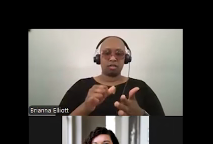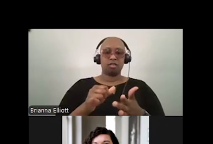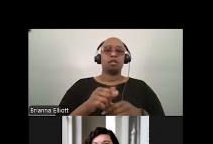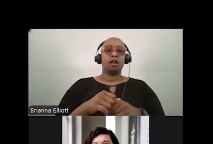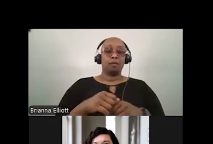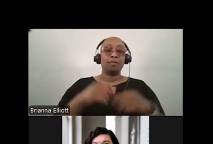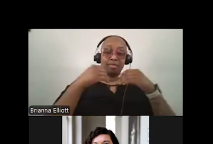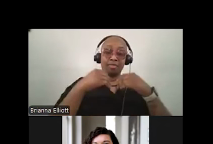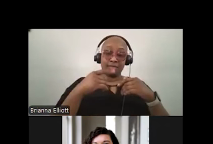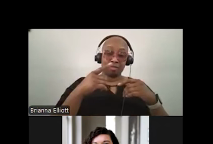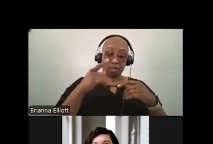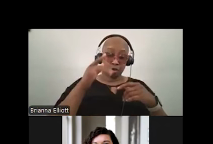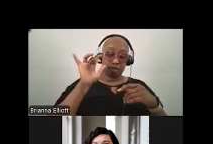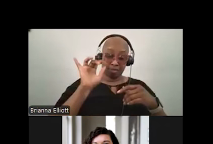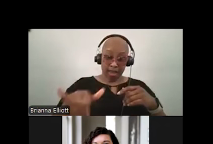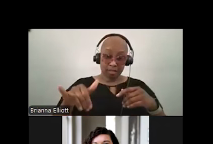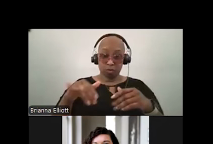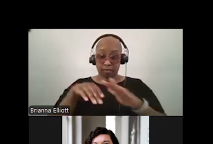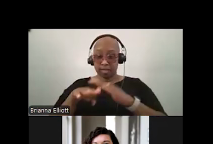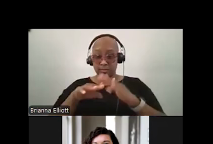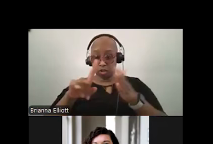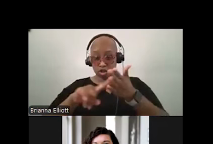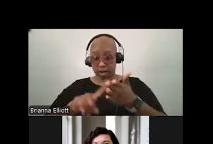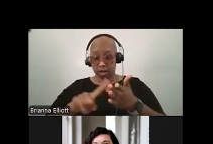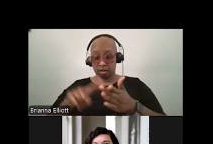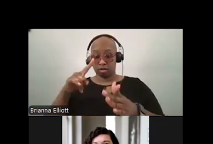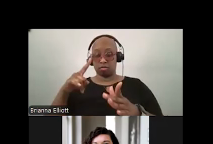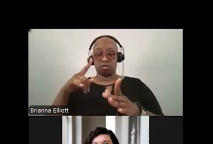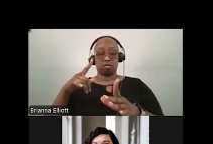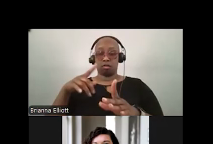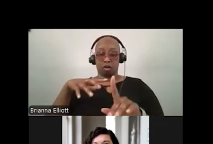issues going on. Now, this is probably one of the busiest, weirdest spreadsheets you've ever seen,